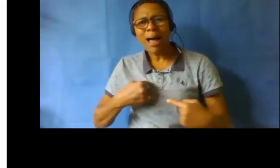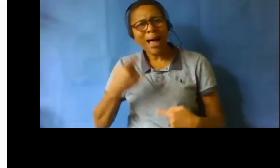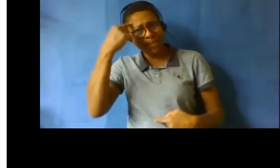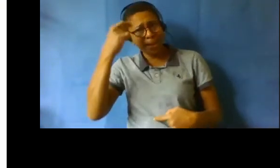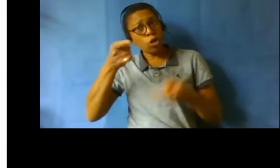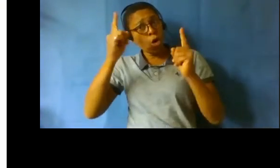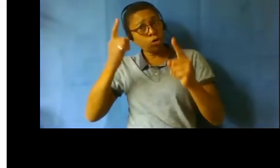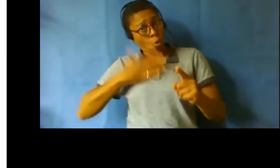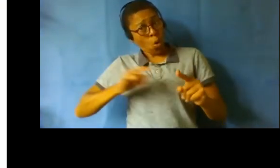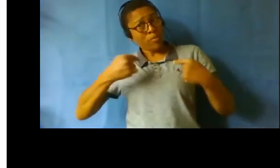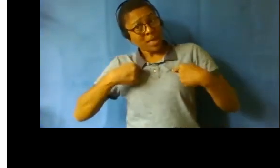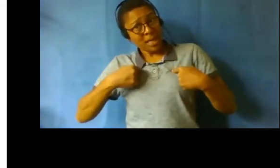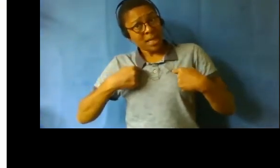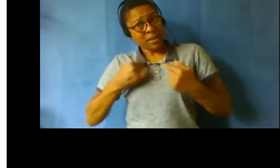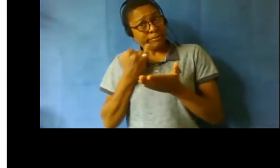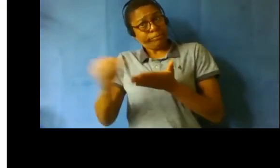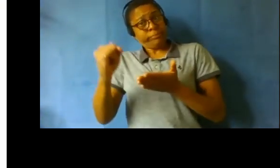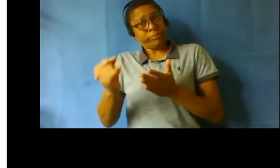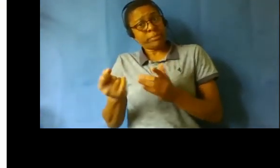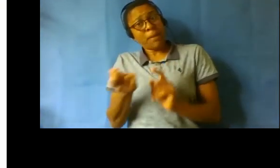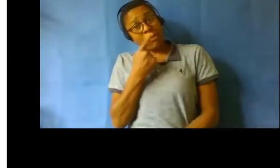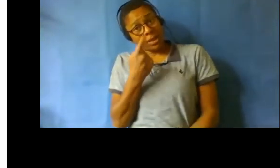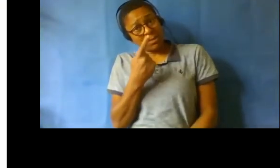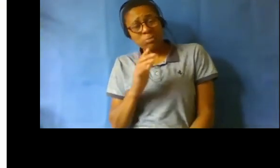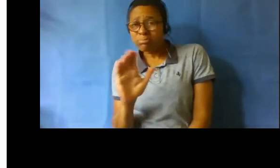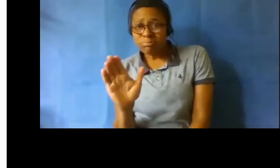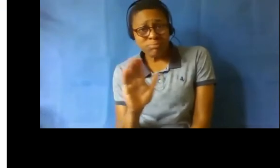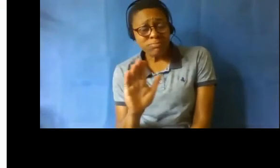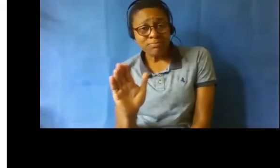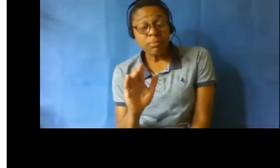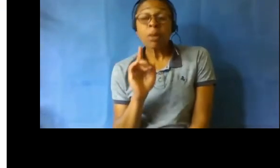but for some reason with antidepressants we see it as oppositional to faith which